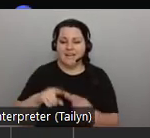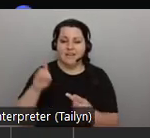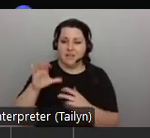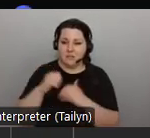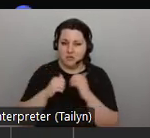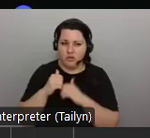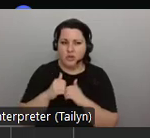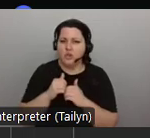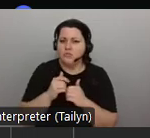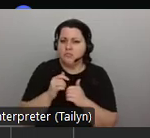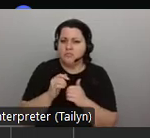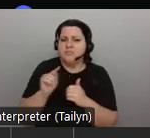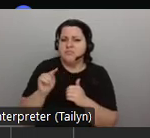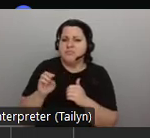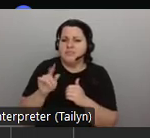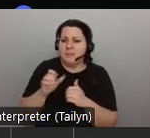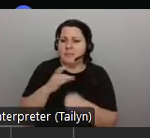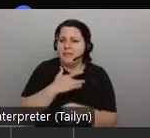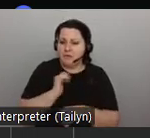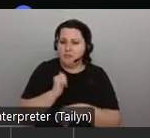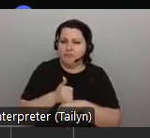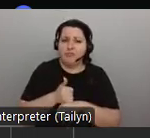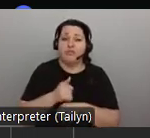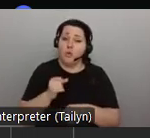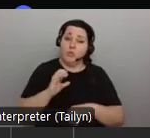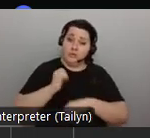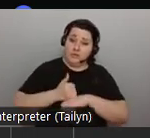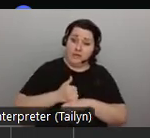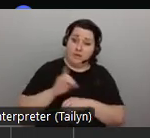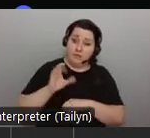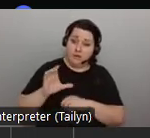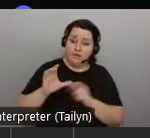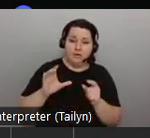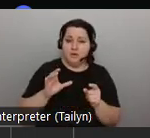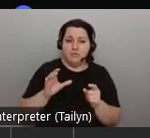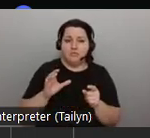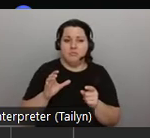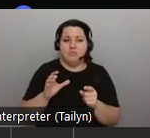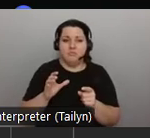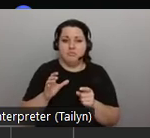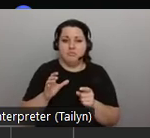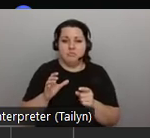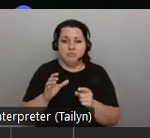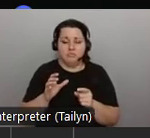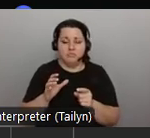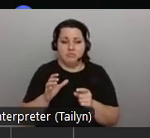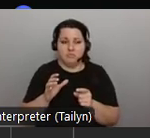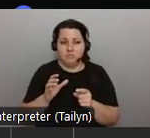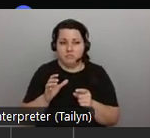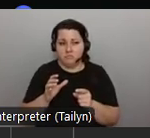things like headings and document structure are handled by the template. So whenever you set up the initial document